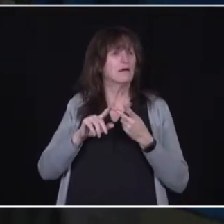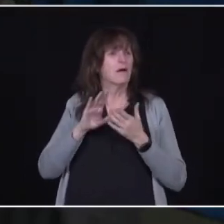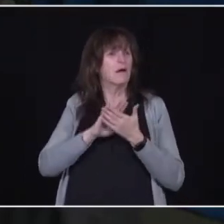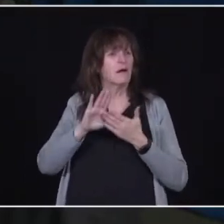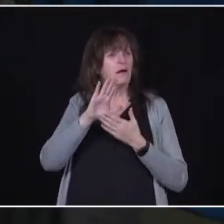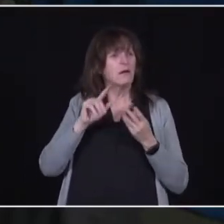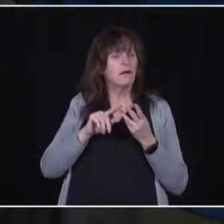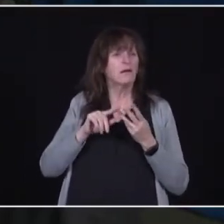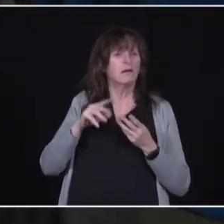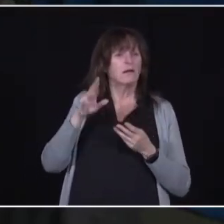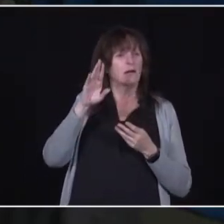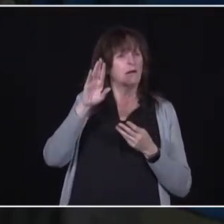Will both be offering French training